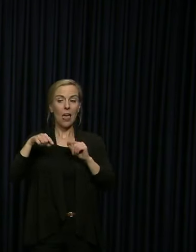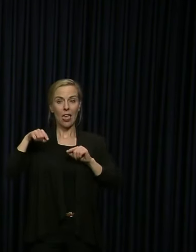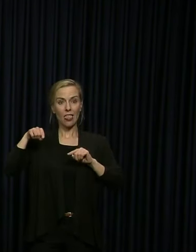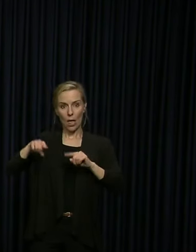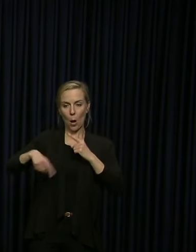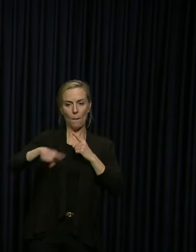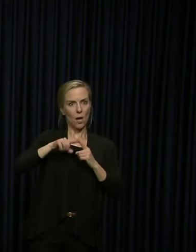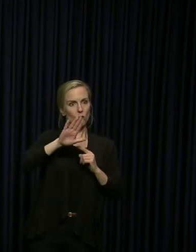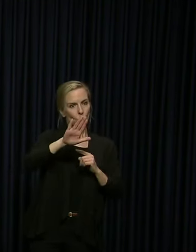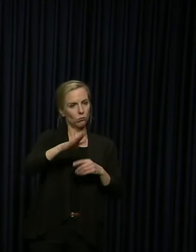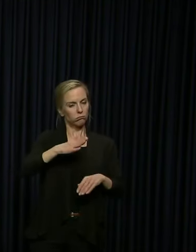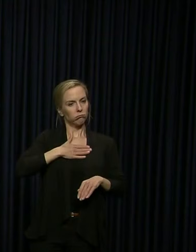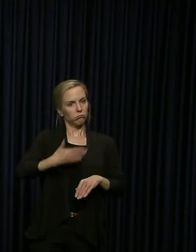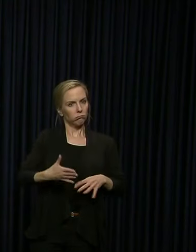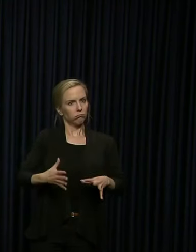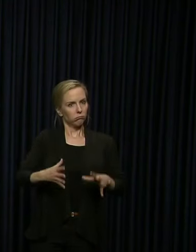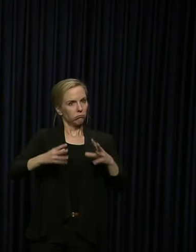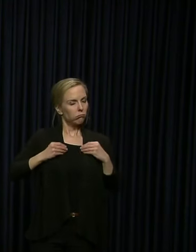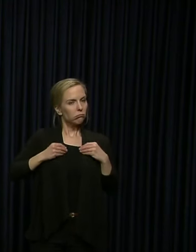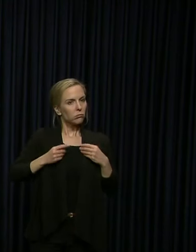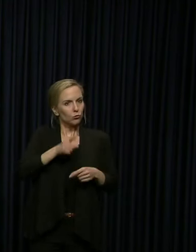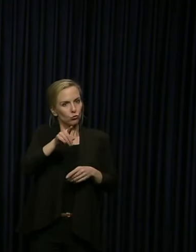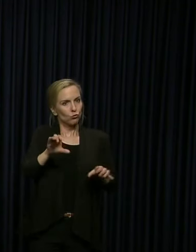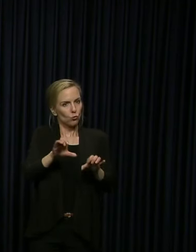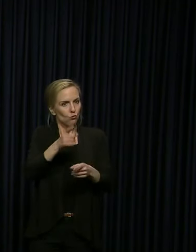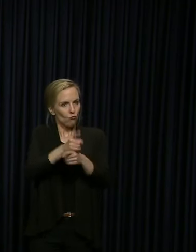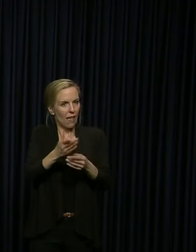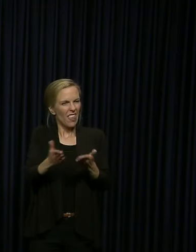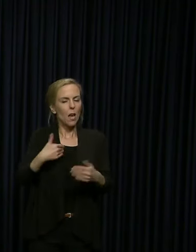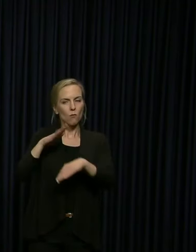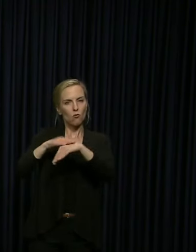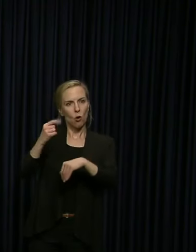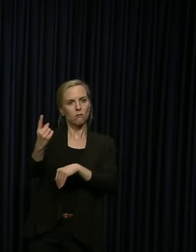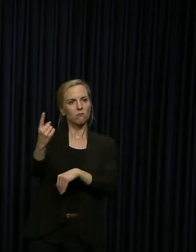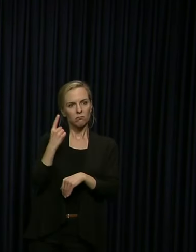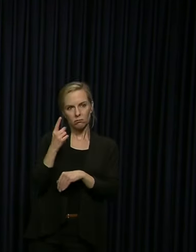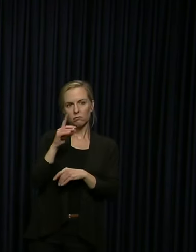ARE SOME DECISIONS ABOUT POLICY CHOICES, ABOUT WHETHER THEY'RE BEING A GRIEVE OR NOT ON SOCIAL DISTANCING.